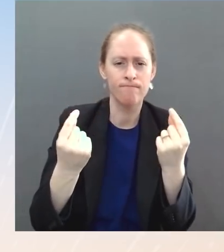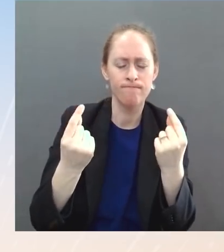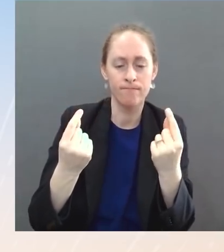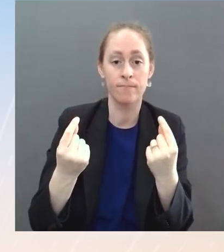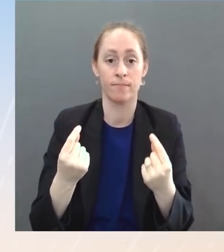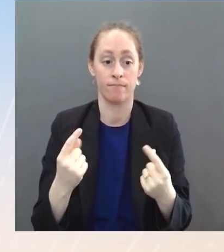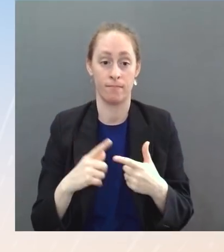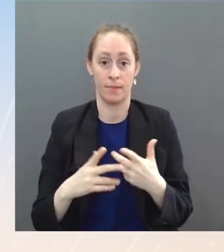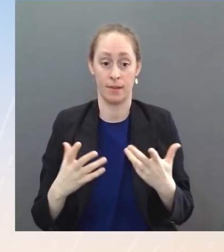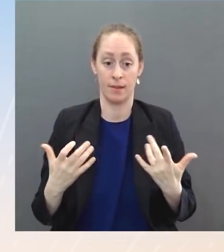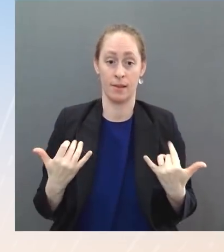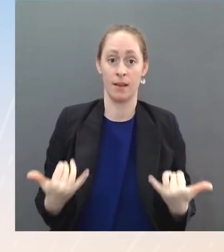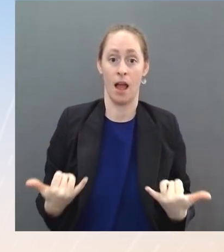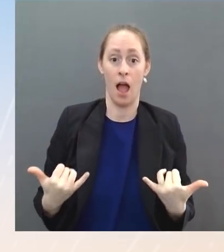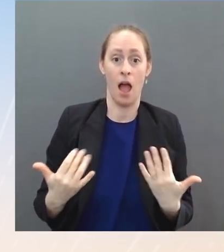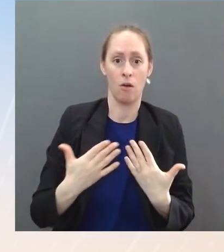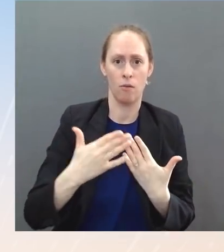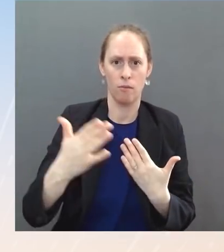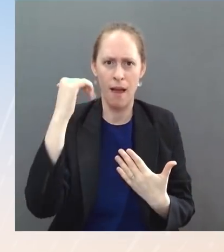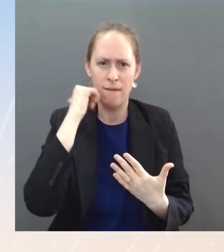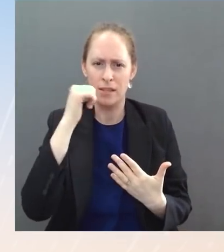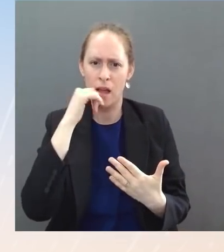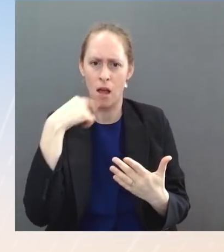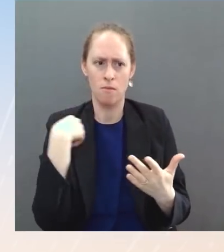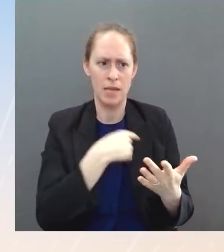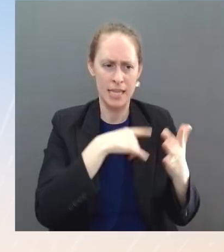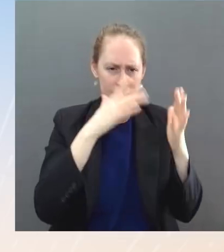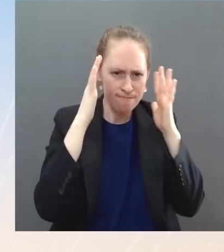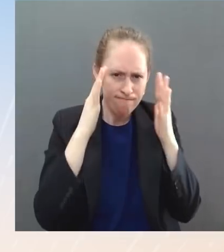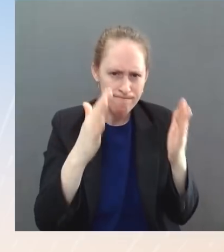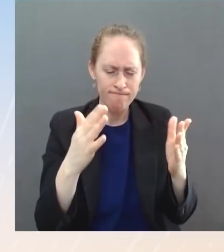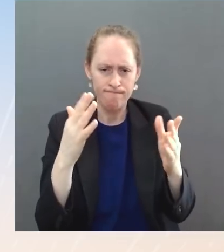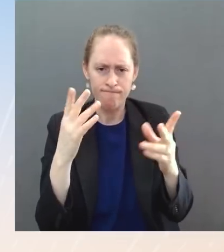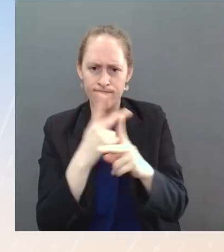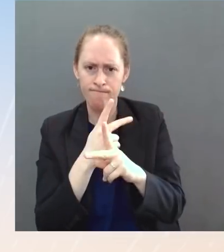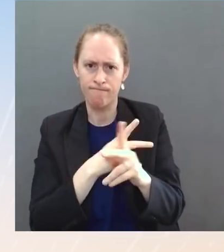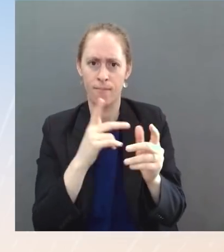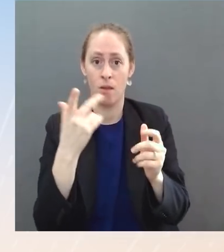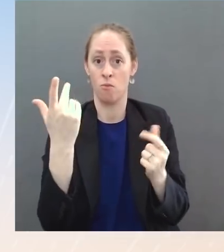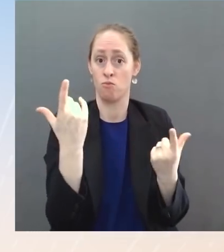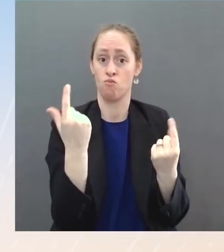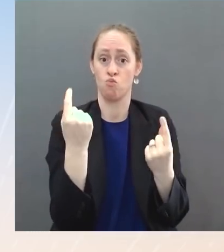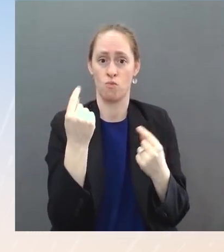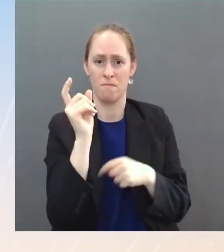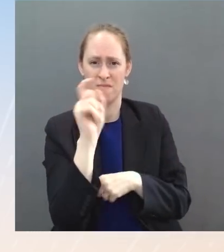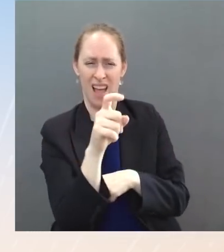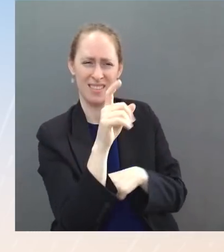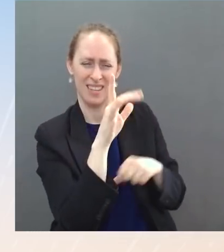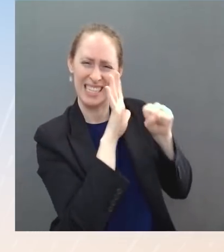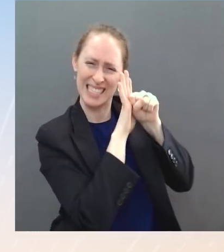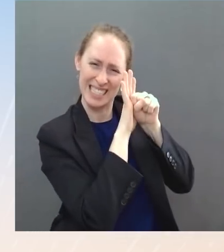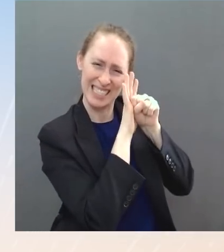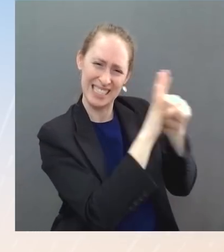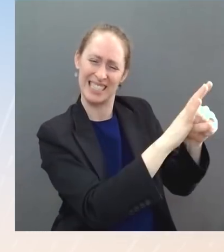is continuing to apply pressure to the Russian economy and provide weapons to the Ukrainian people to be able to defend themselves.